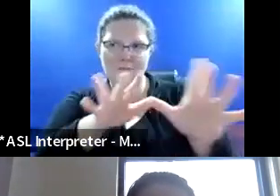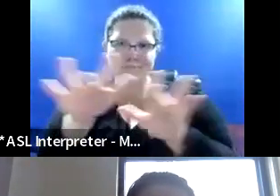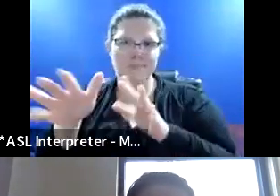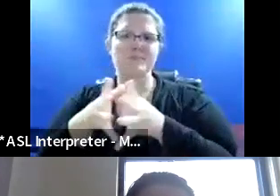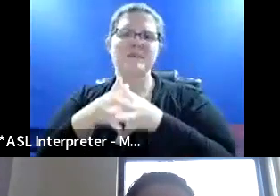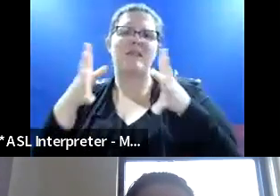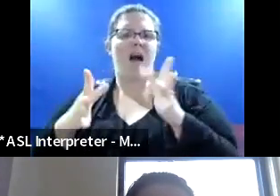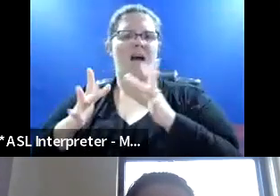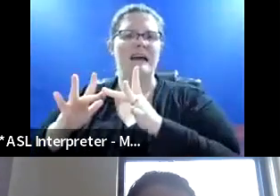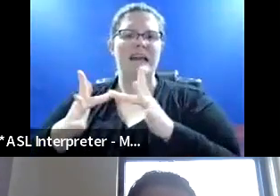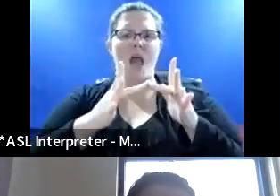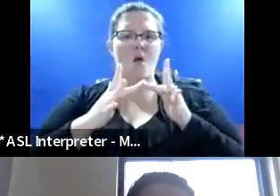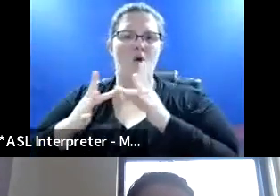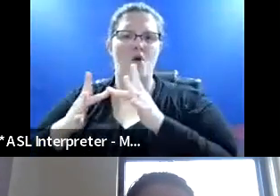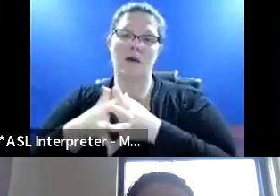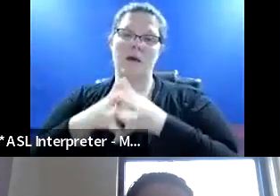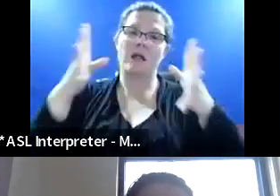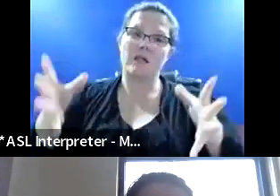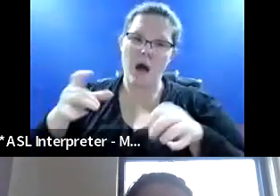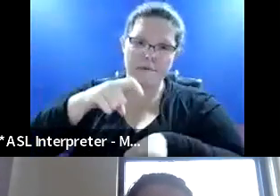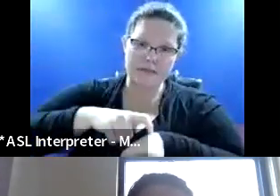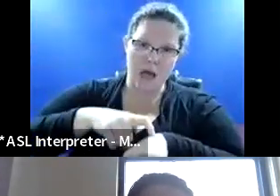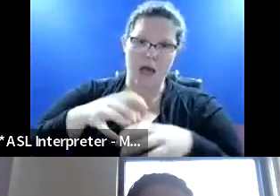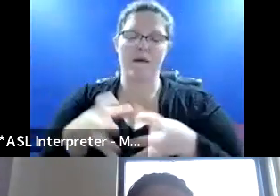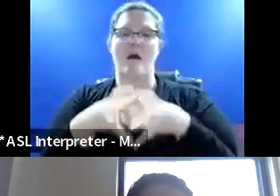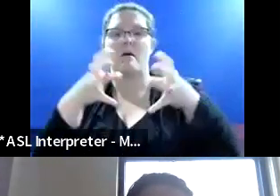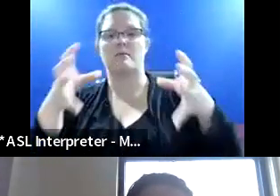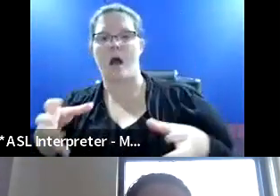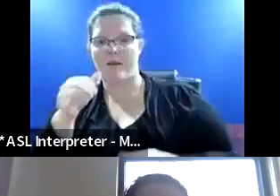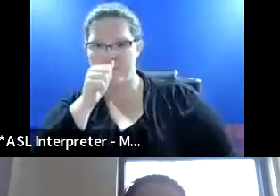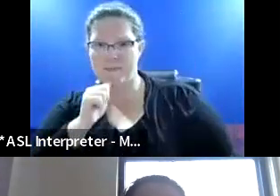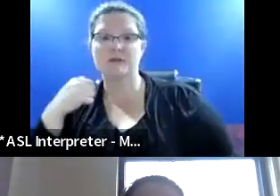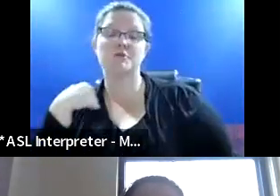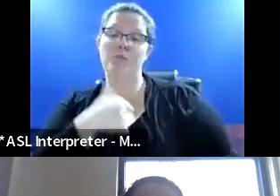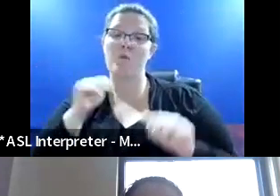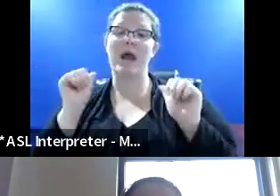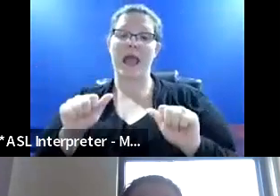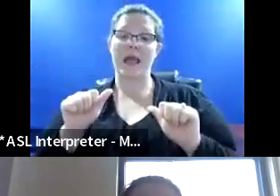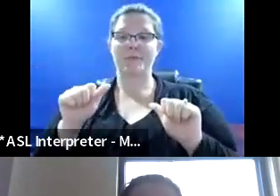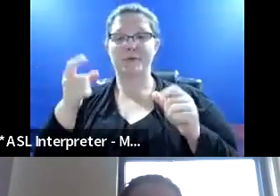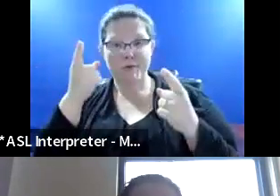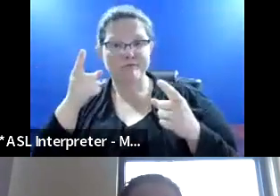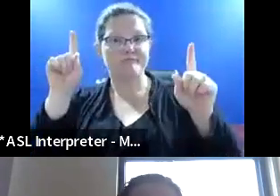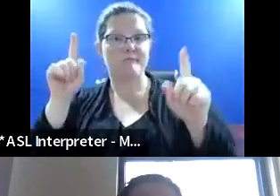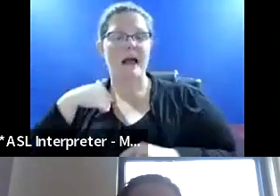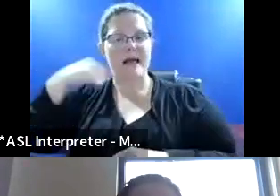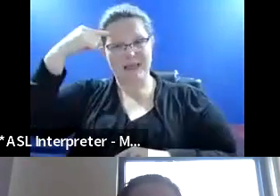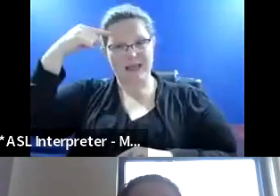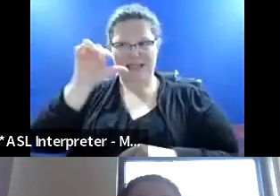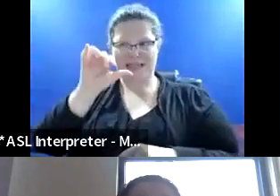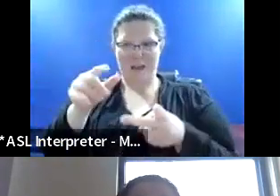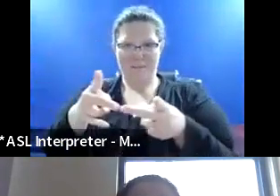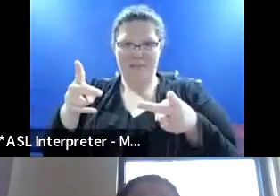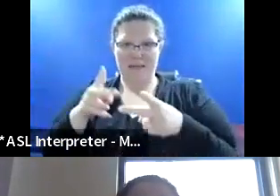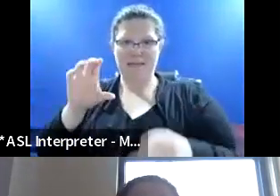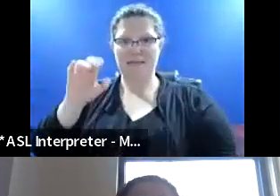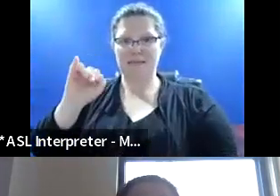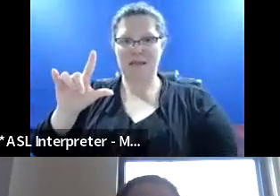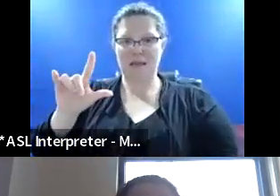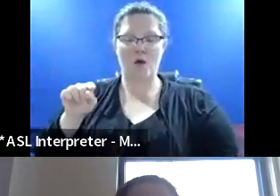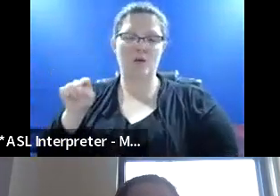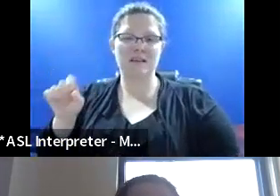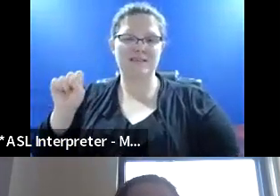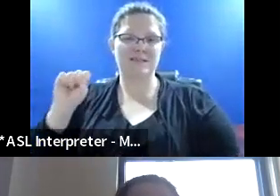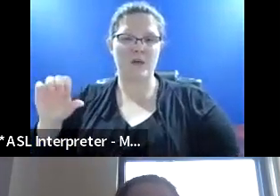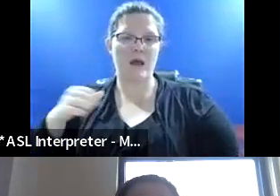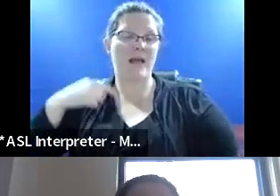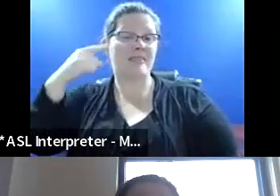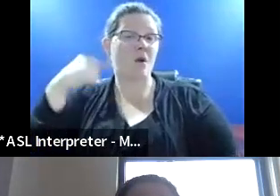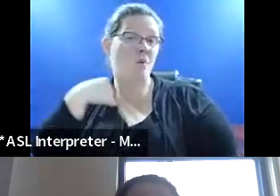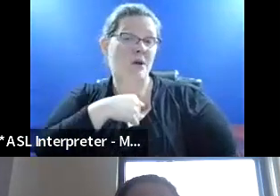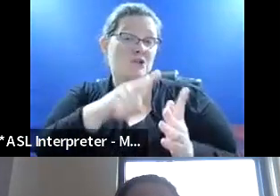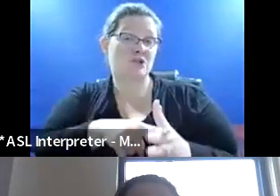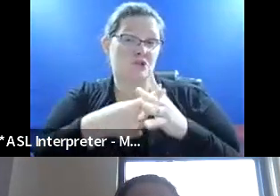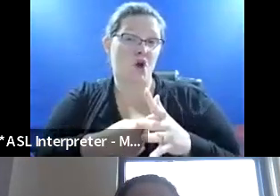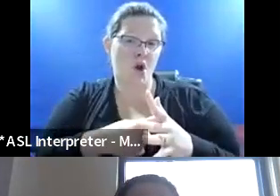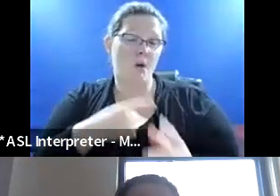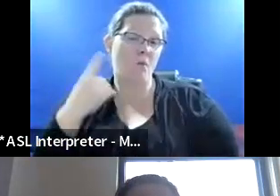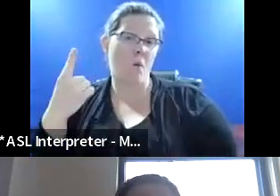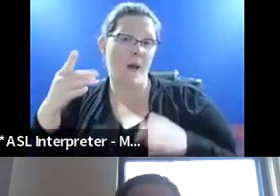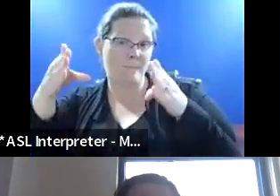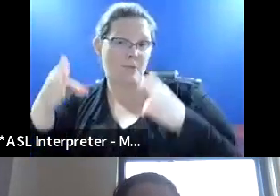WE HAD TO WORK TO GET CONNECTIONS AND I MADE A COPY AND PASTE E-MAIL THAT I WOULD TWEAK TOWARDS THE PERSON I WAS REACHING OUT TO AND FINALLY WE SNAGGED SOMEONE WHO SAID YES LET ME PUT YOU IN TOUCH WITH THE RIGHT PERSON.